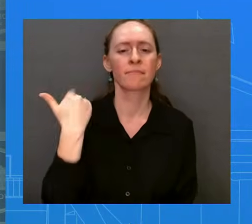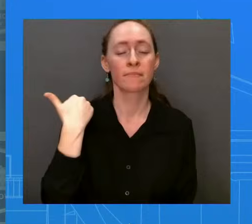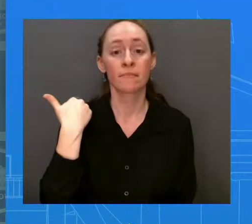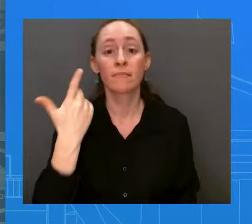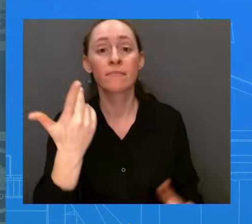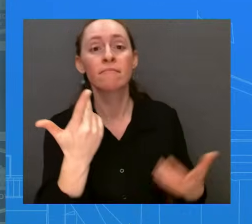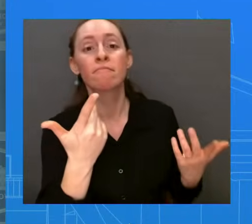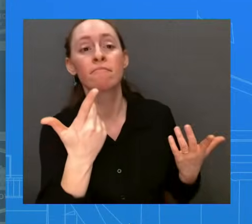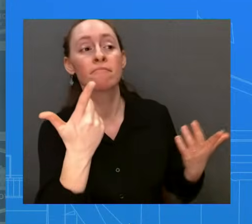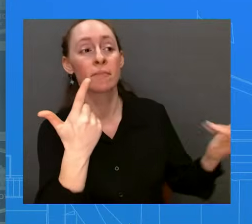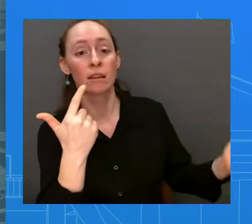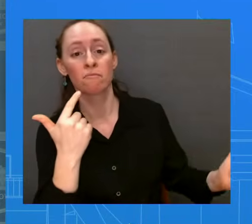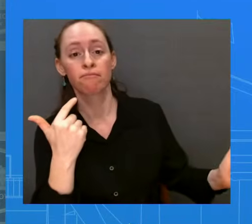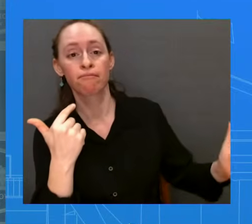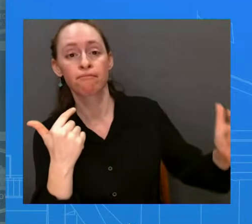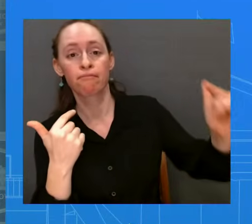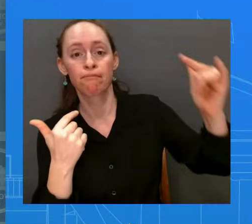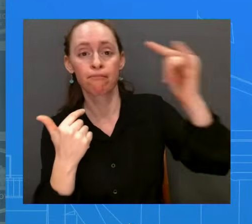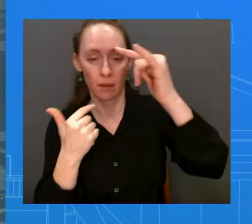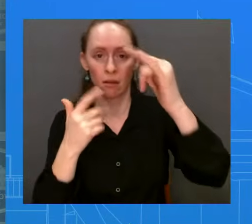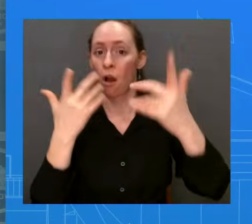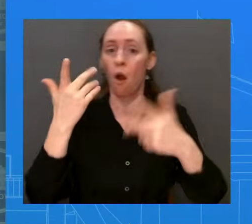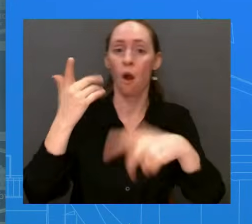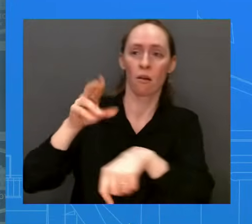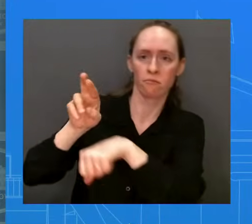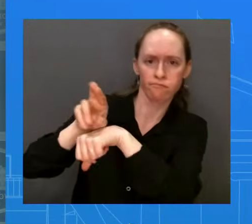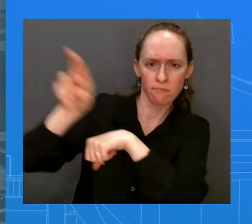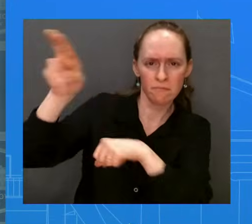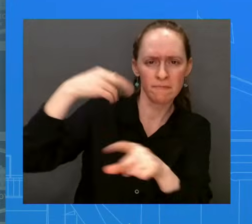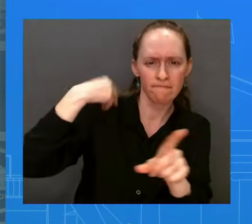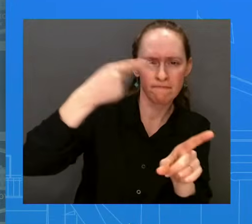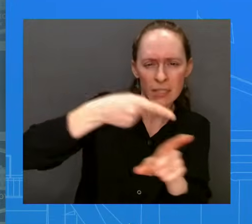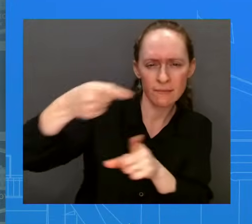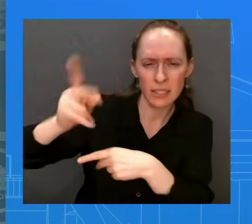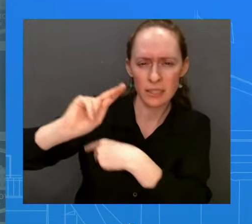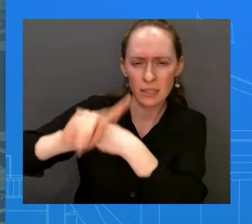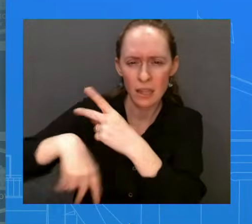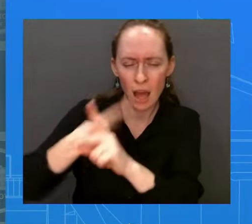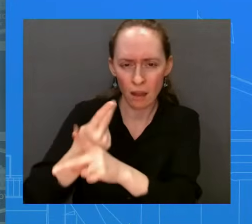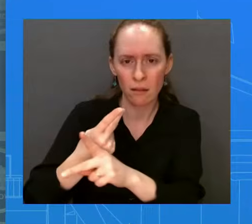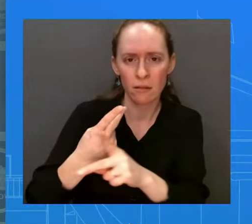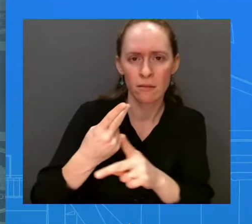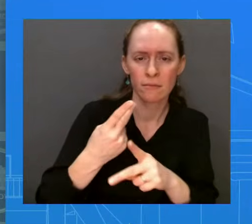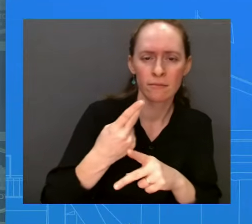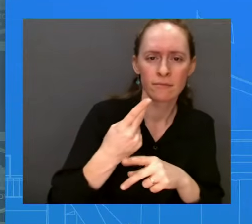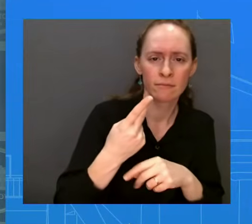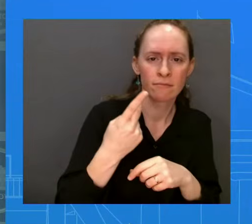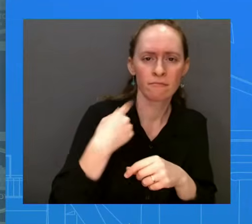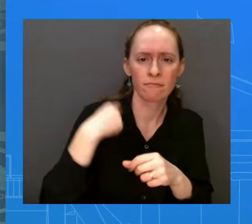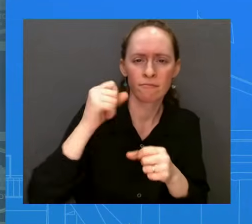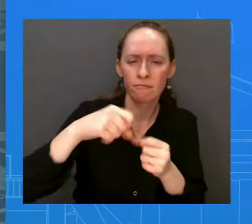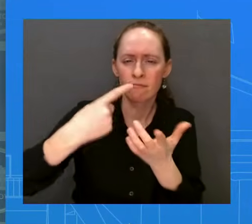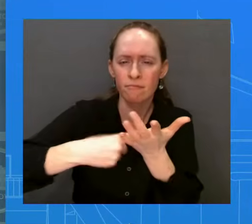They looked at other options to try to bring them down, to include gunfire. But that would have presented a greater risk